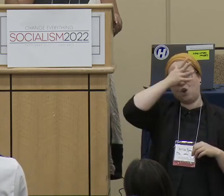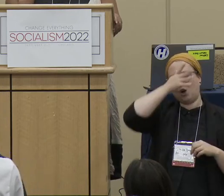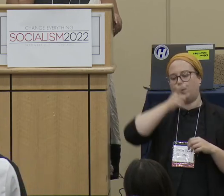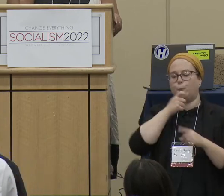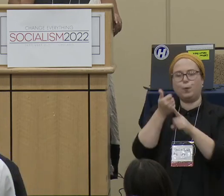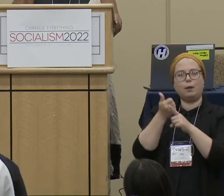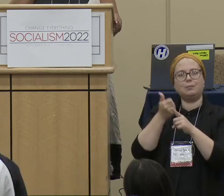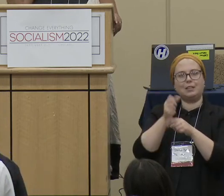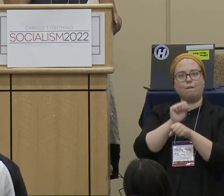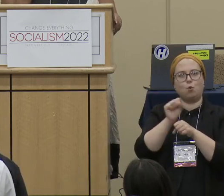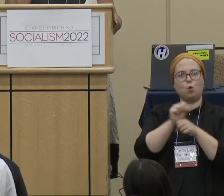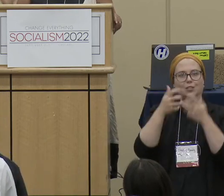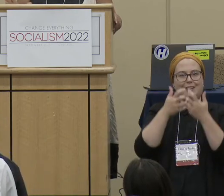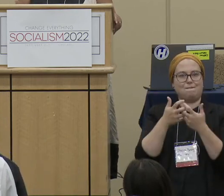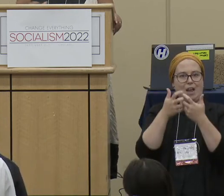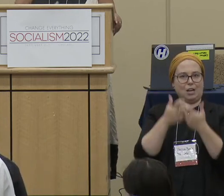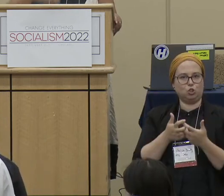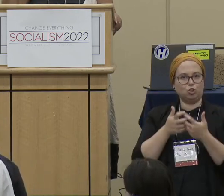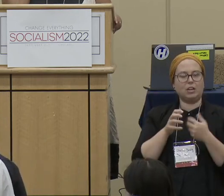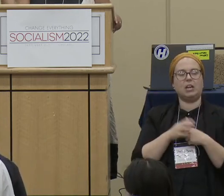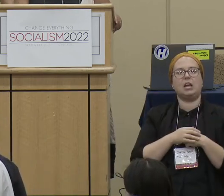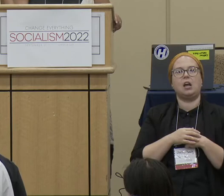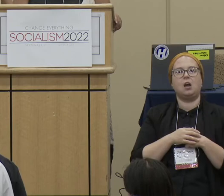worker and had been a sharecropper, without any of